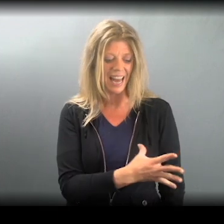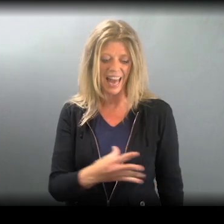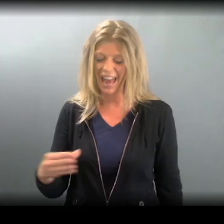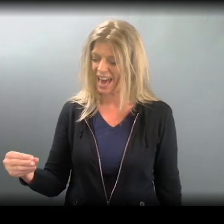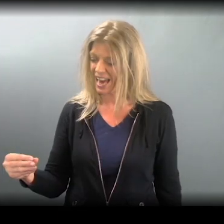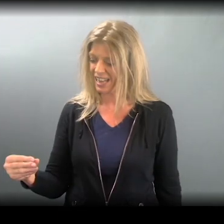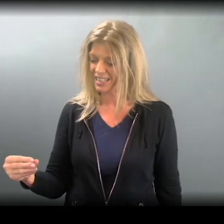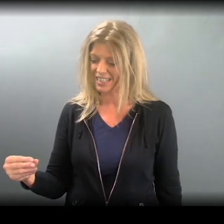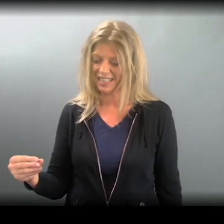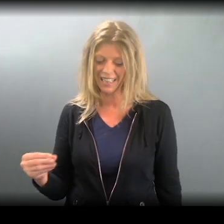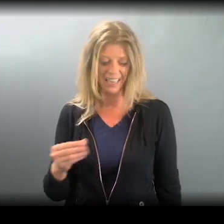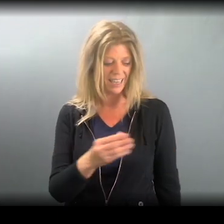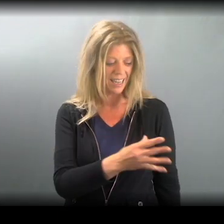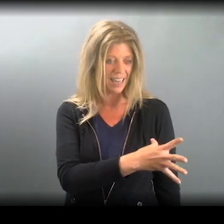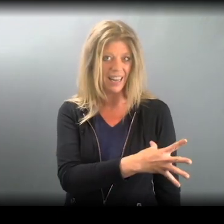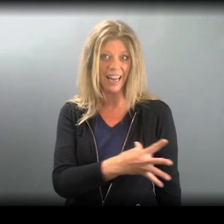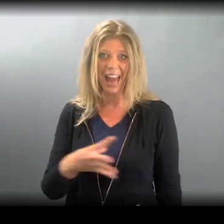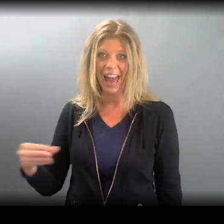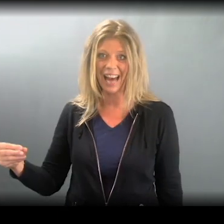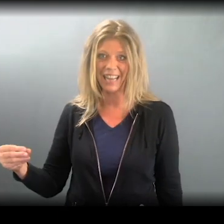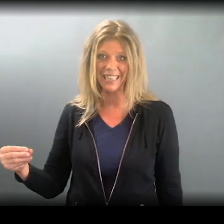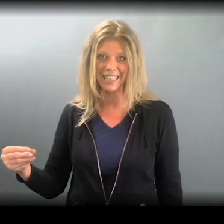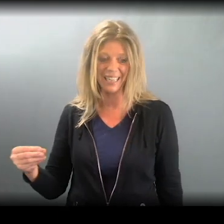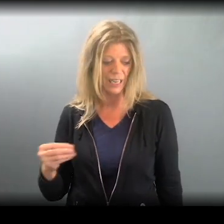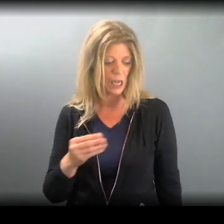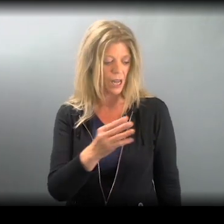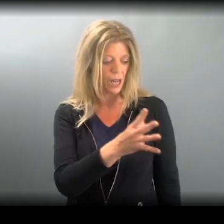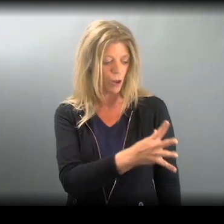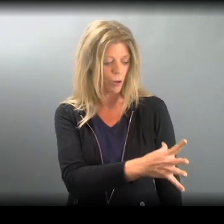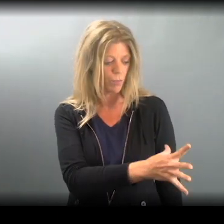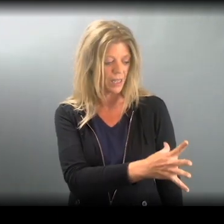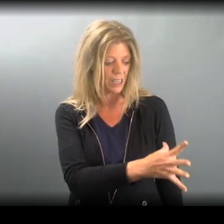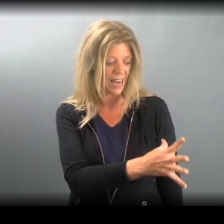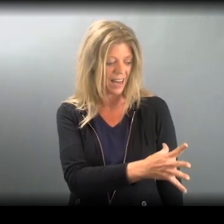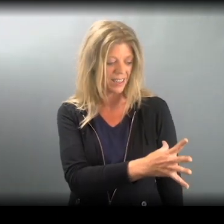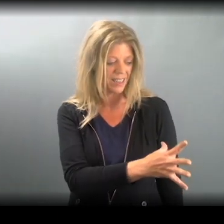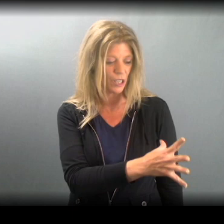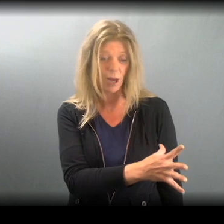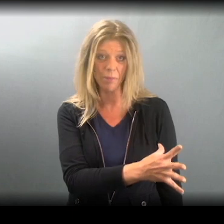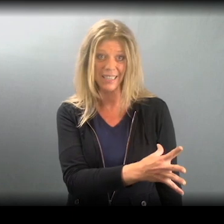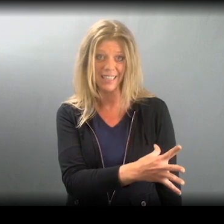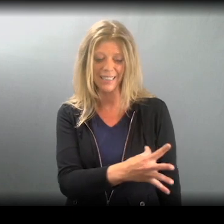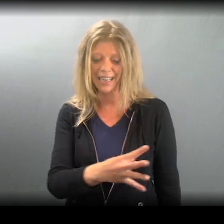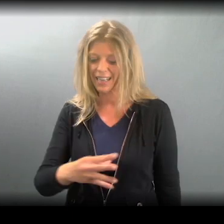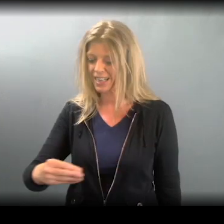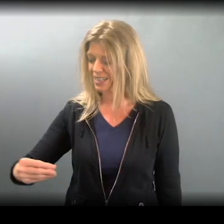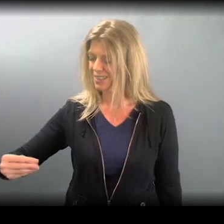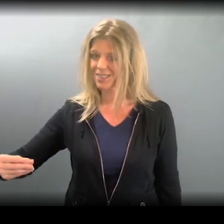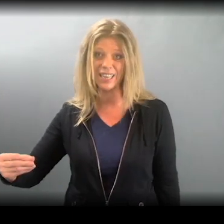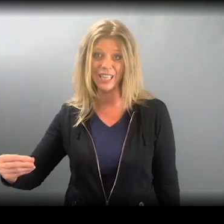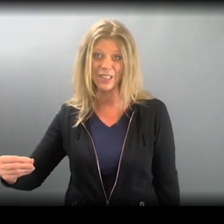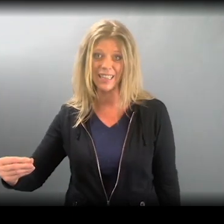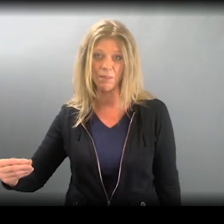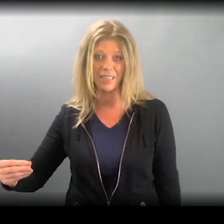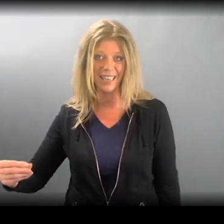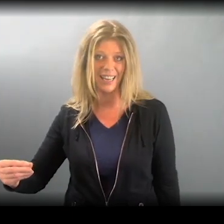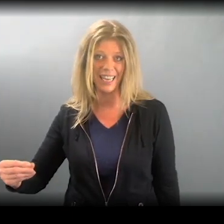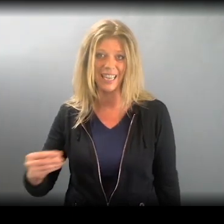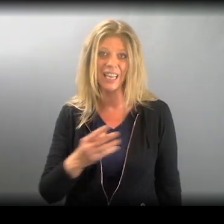AND Open you hand on your opposite side and close it on your same side.